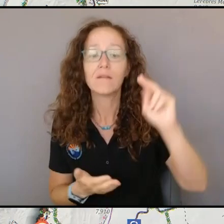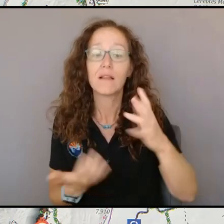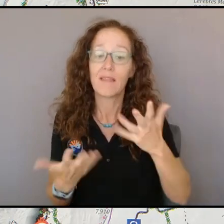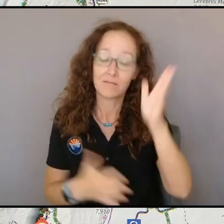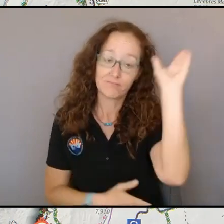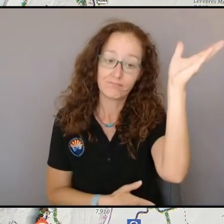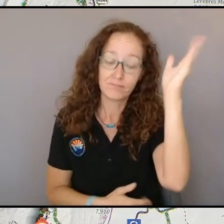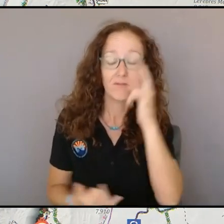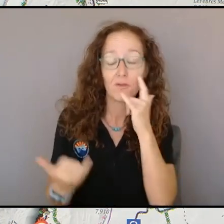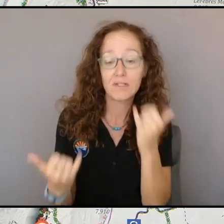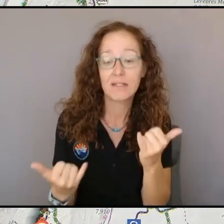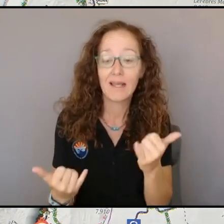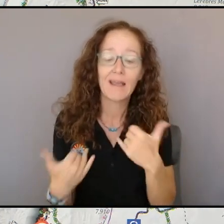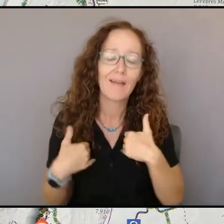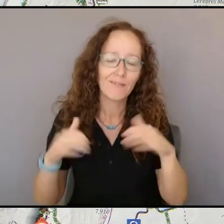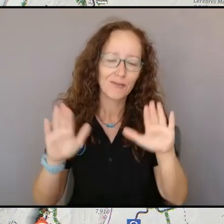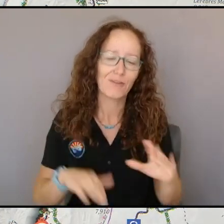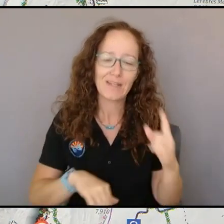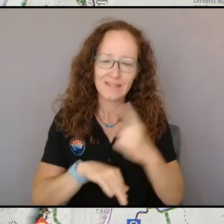a great day.